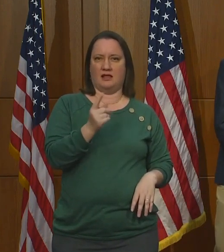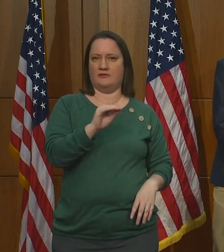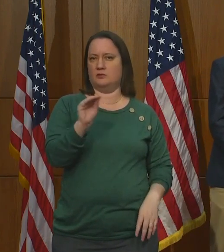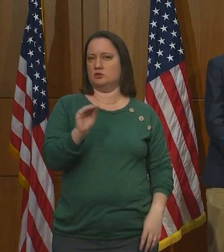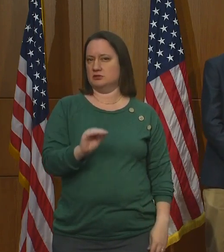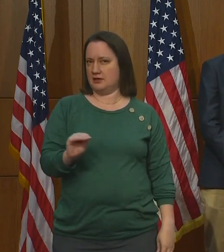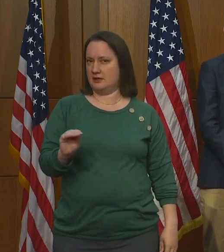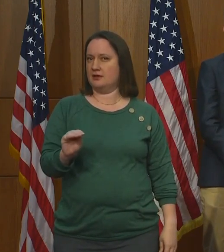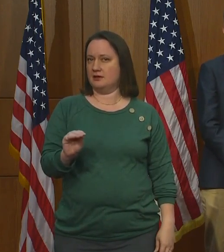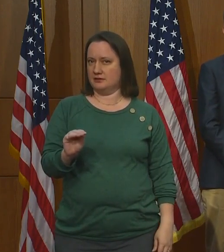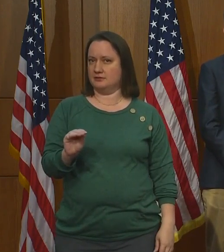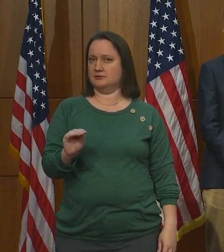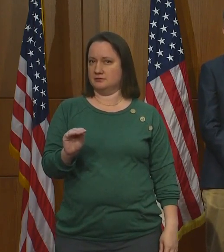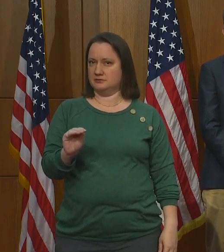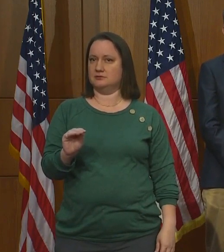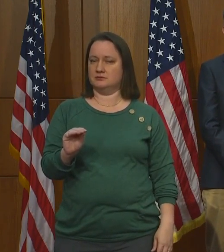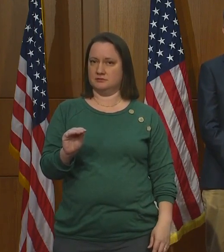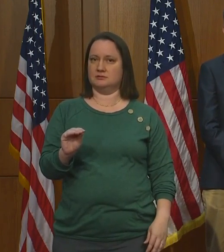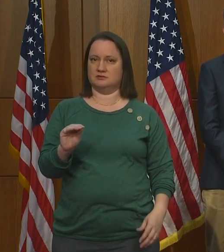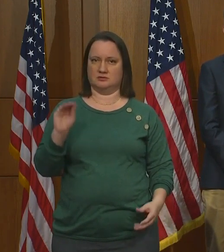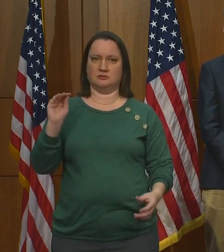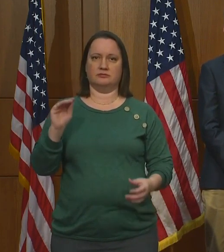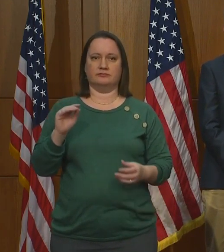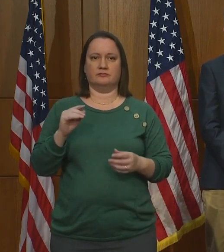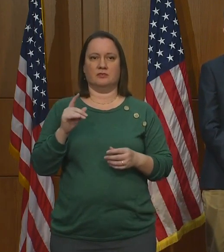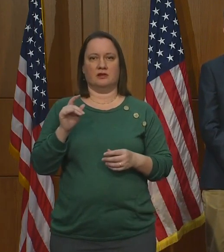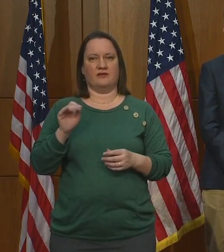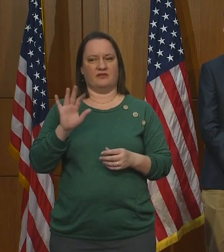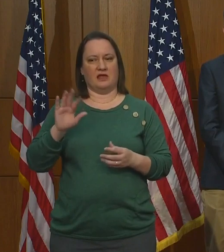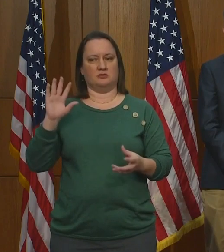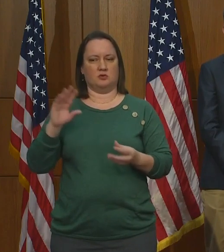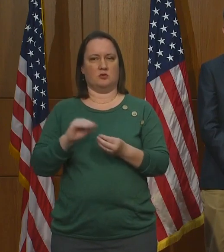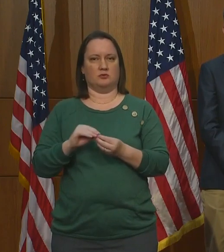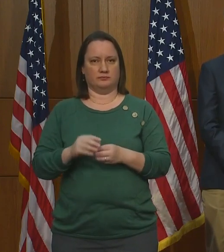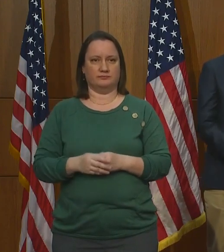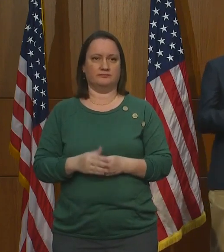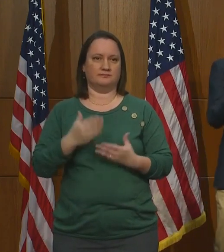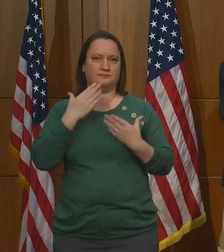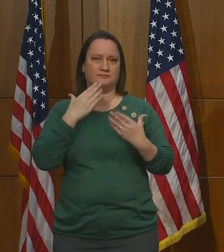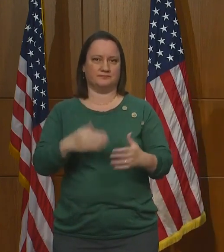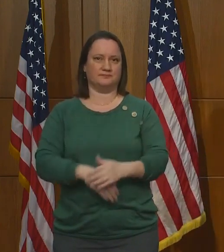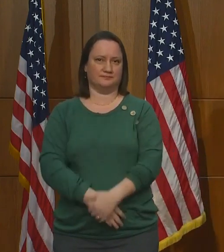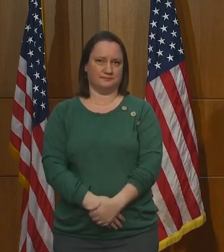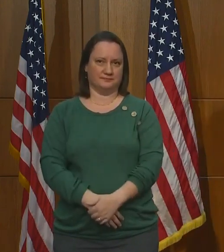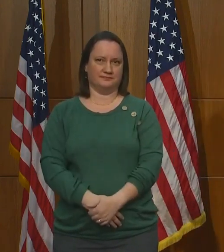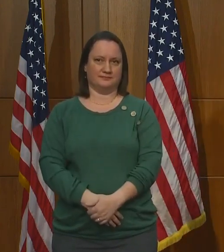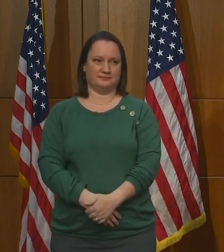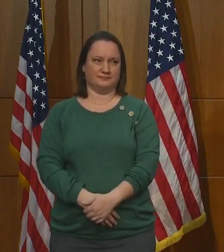FIVE- WHICH IS ABOUT. 7% OF